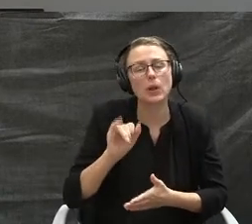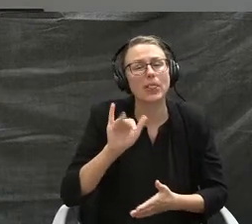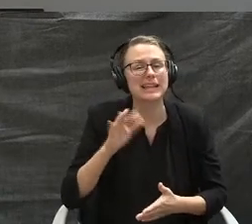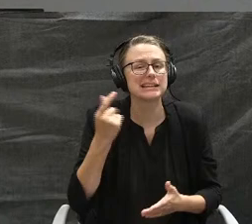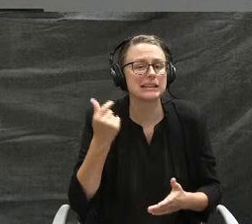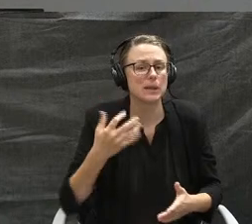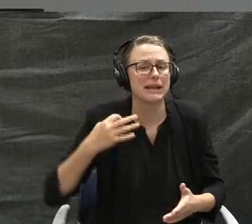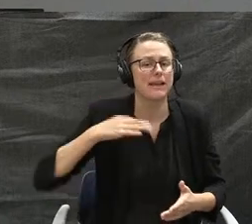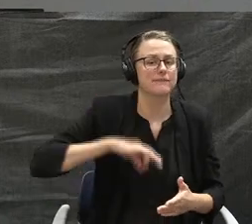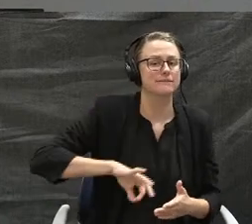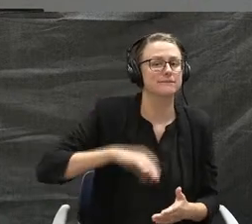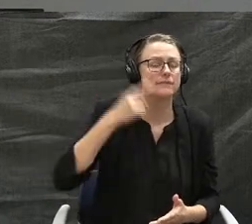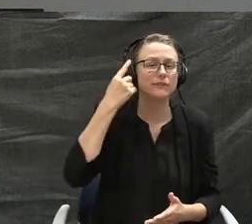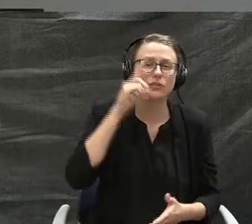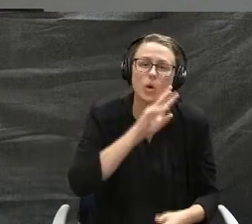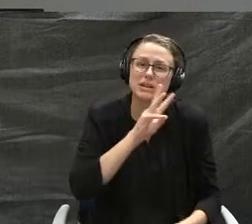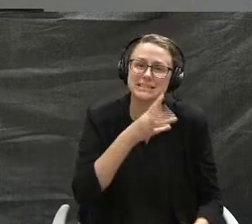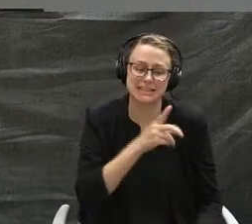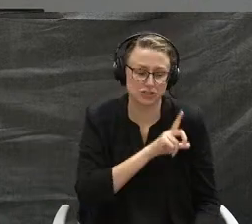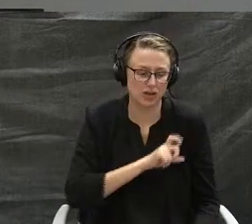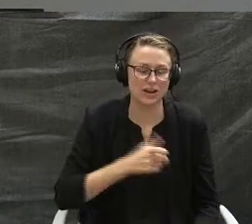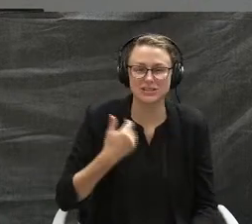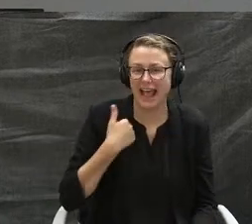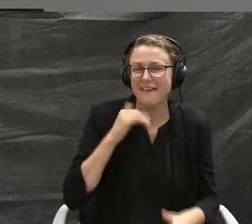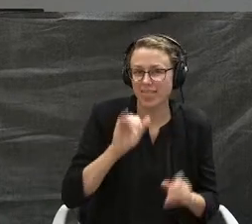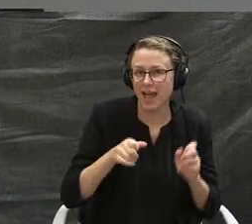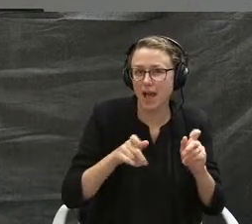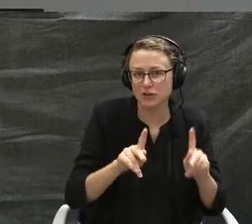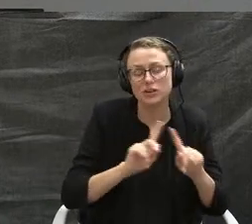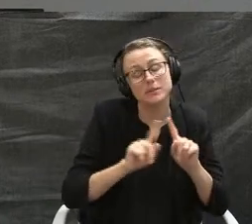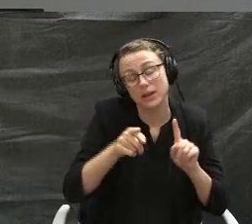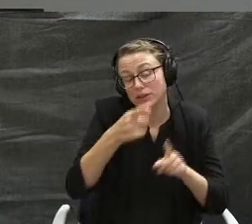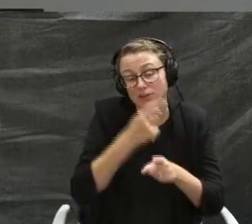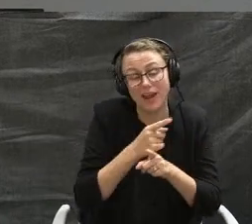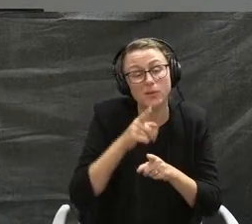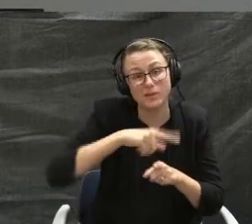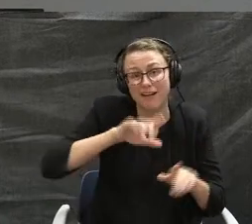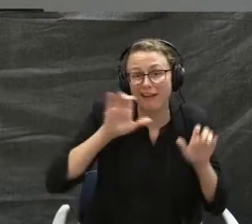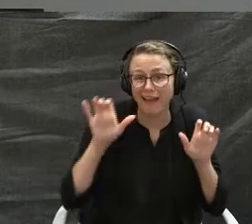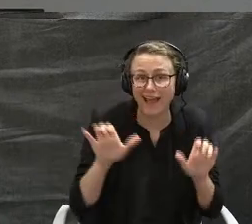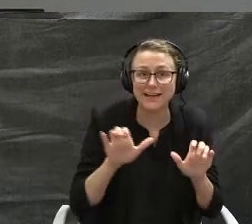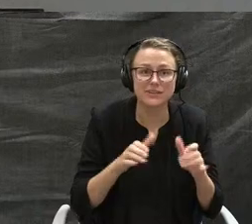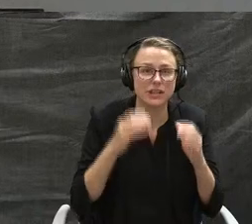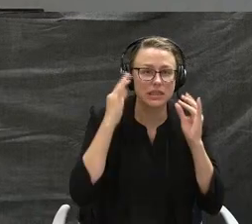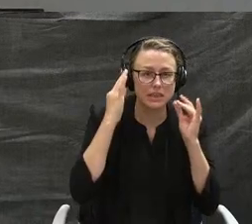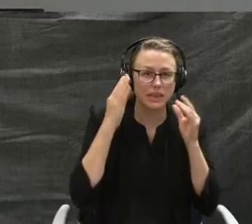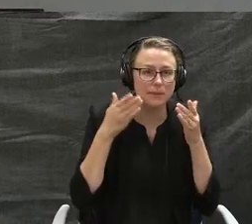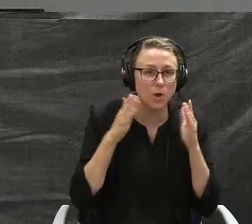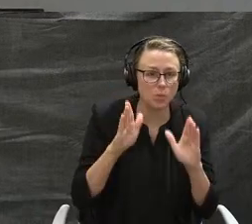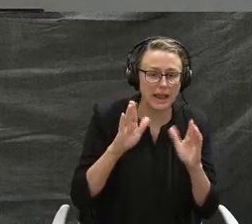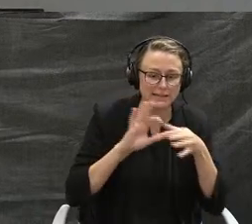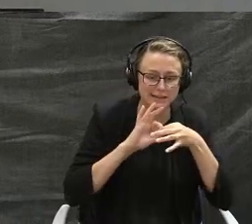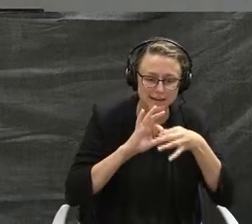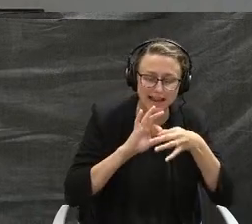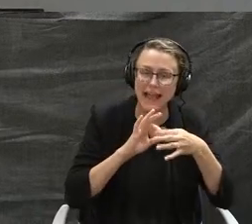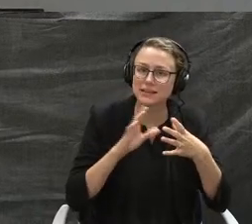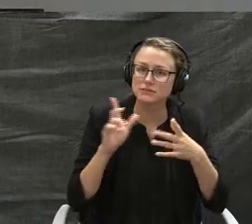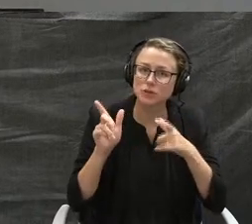six graders, they have that opportunity just built into the schedule. But yeah, we are actively thinking of ways to get them connected quicker to make them feel more comfortable and